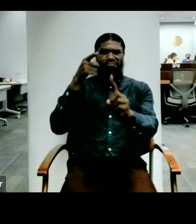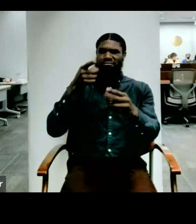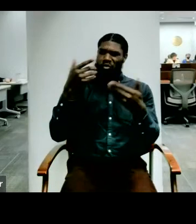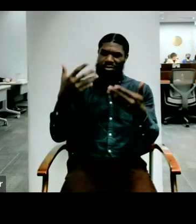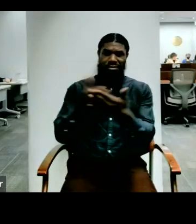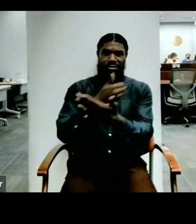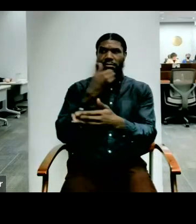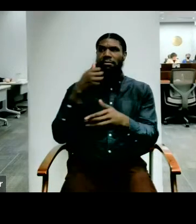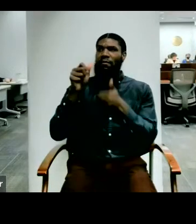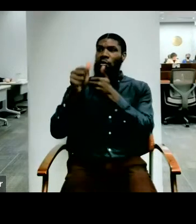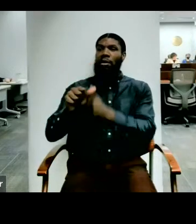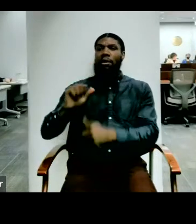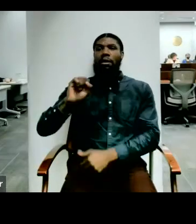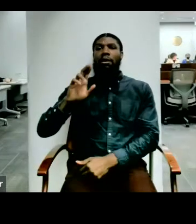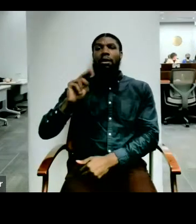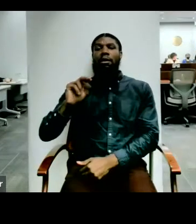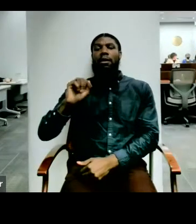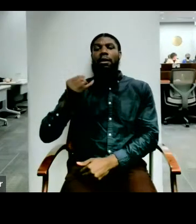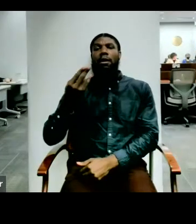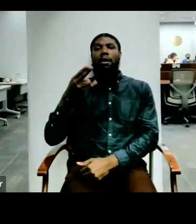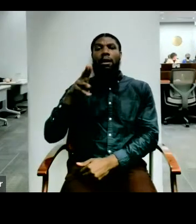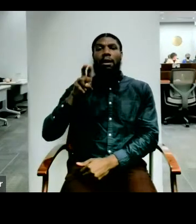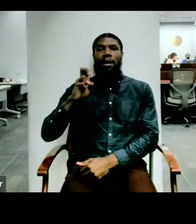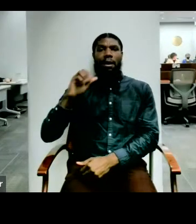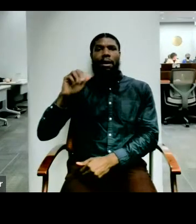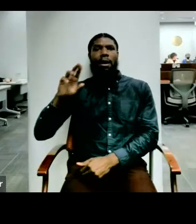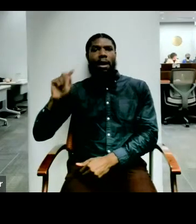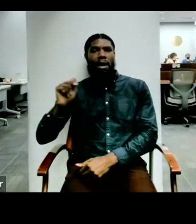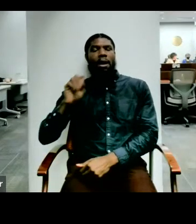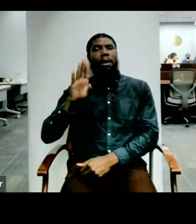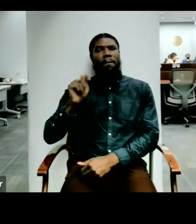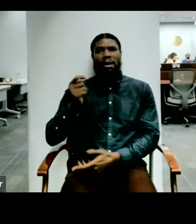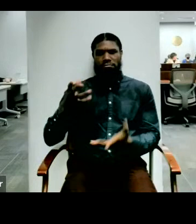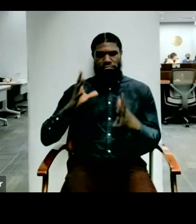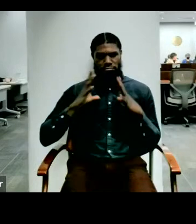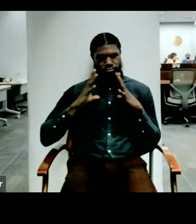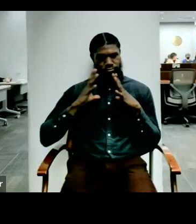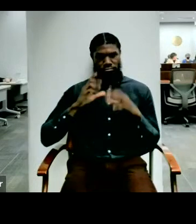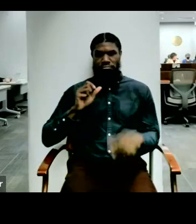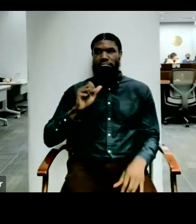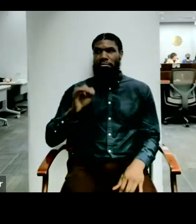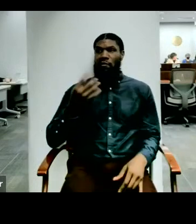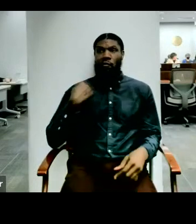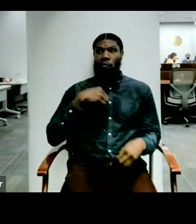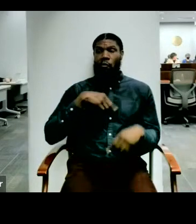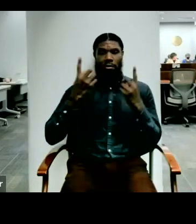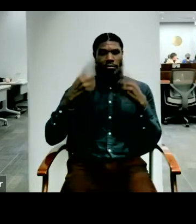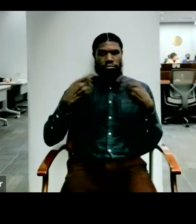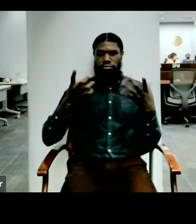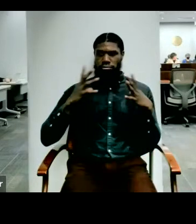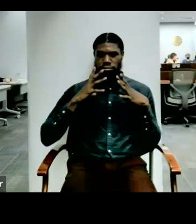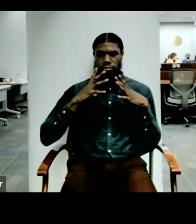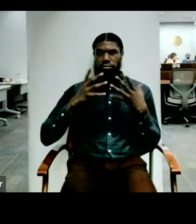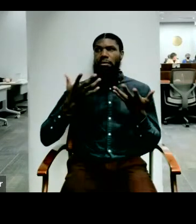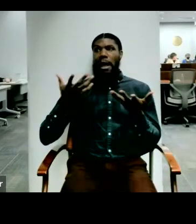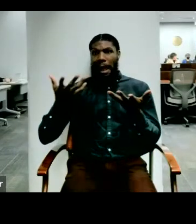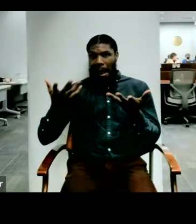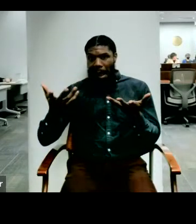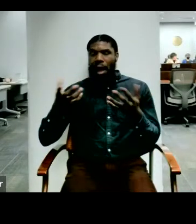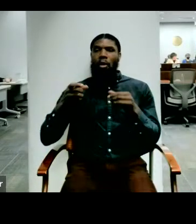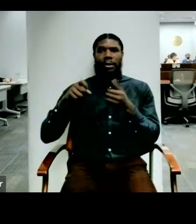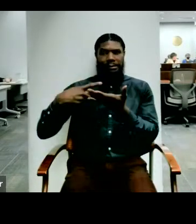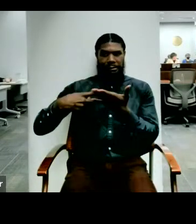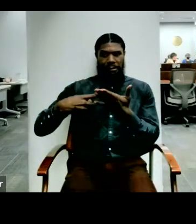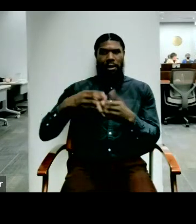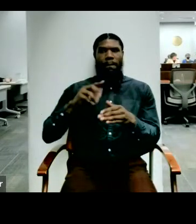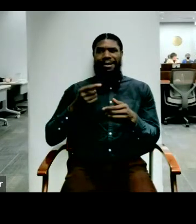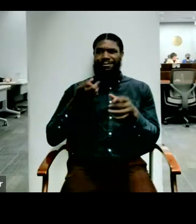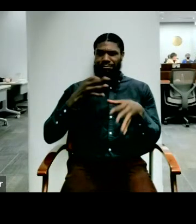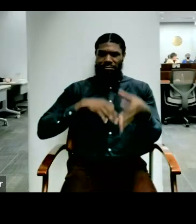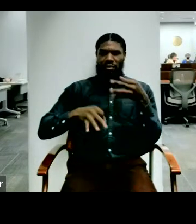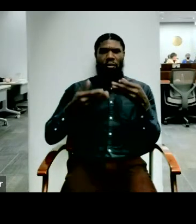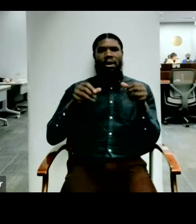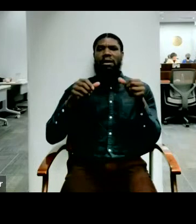Act but more than happy to ask for the nay and aye, enforcement plan as scheduled.